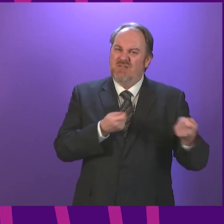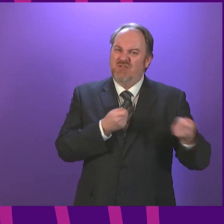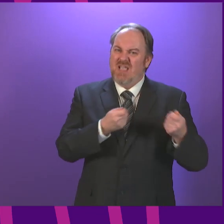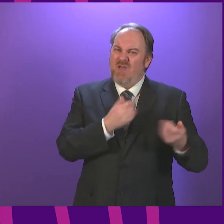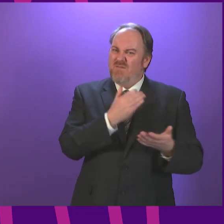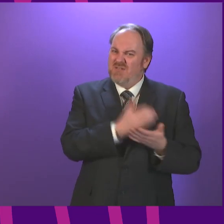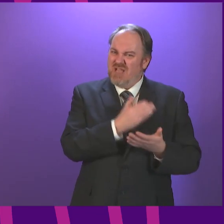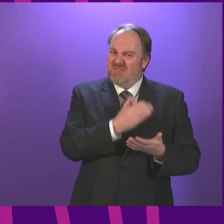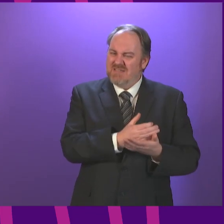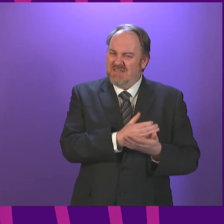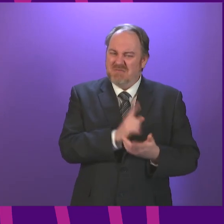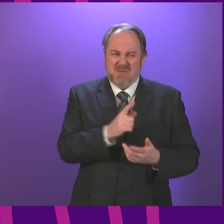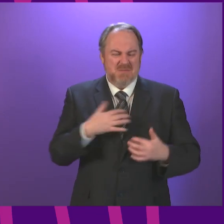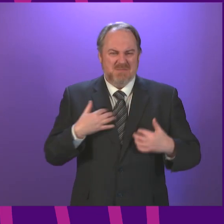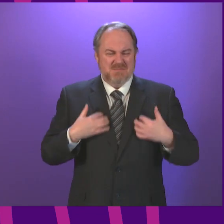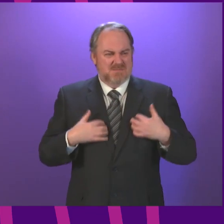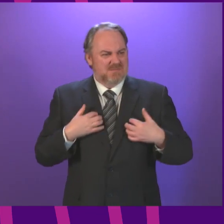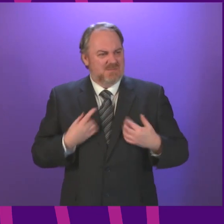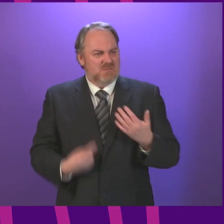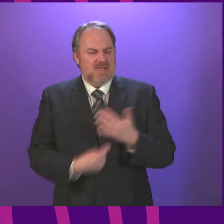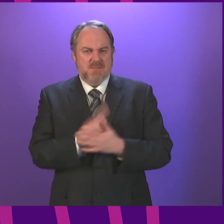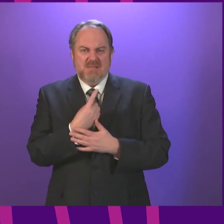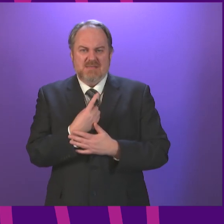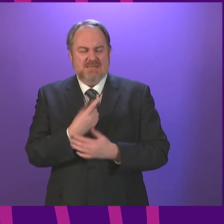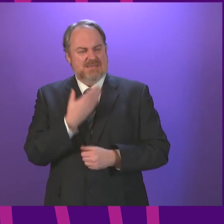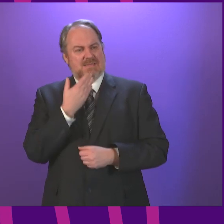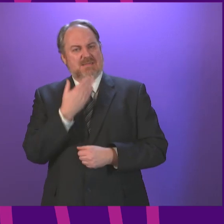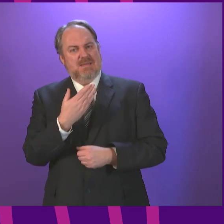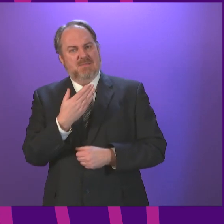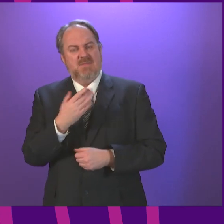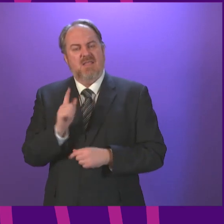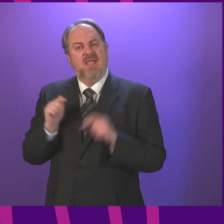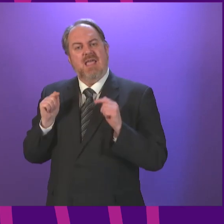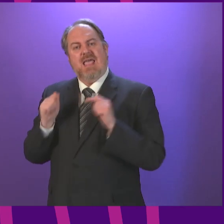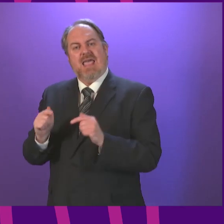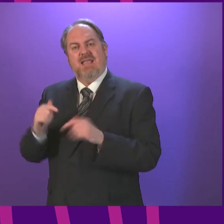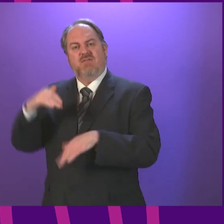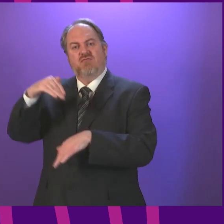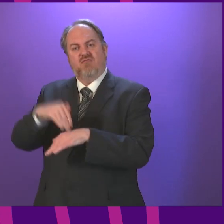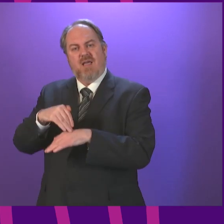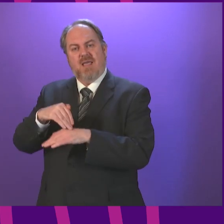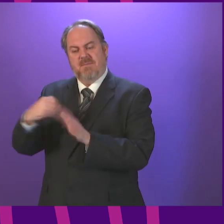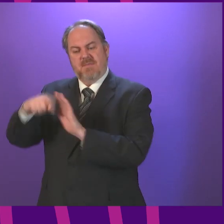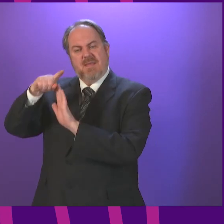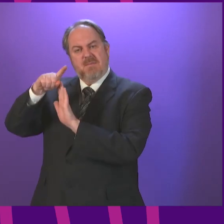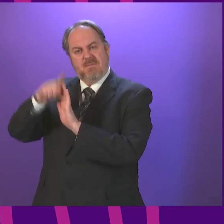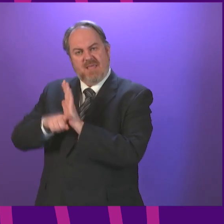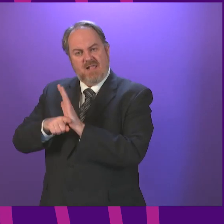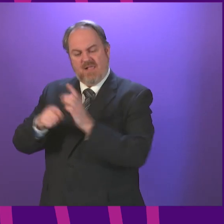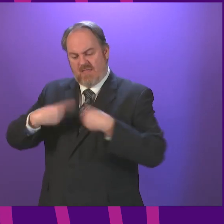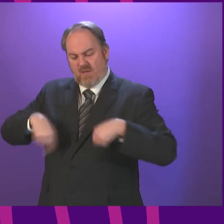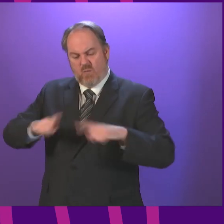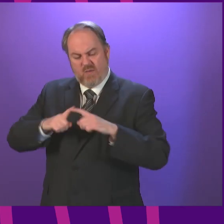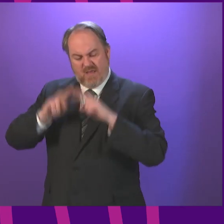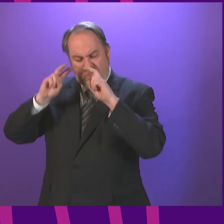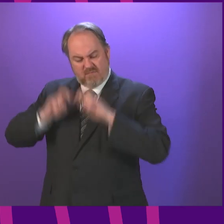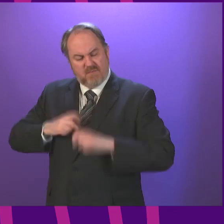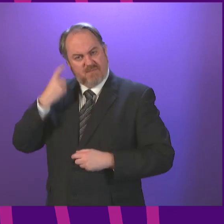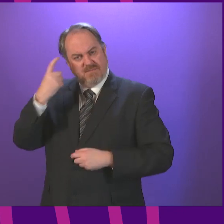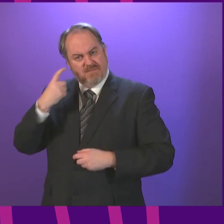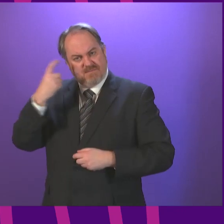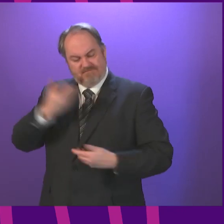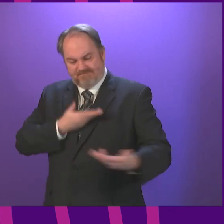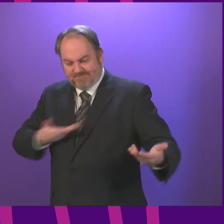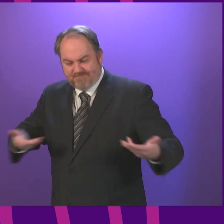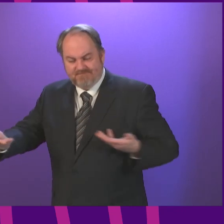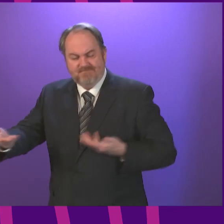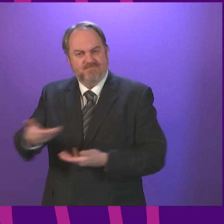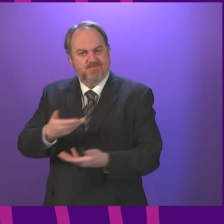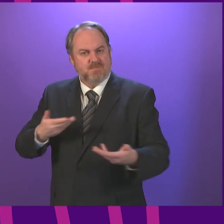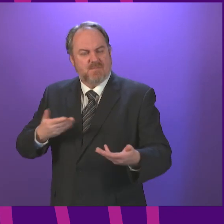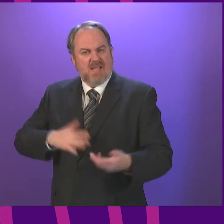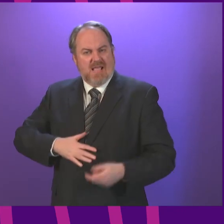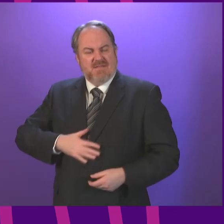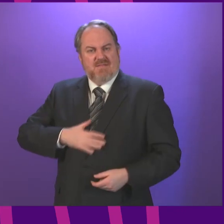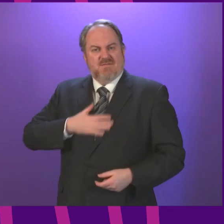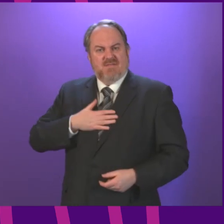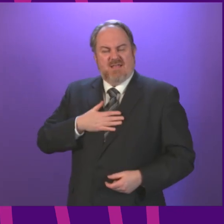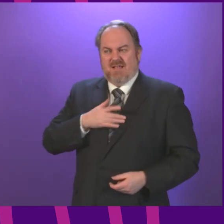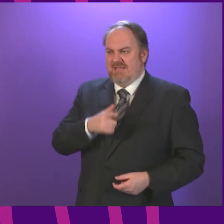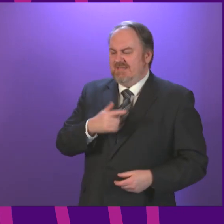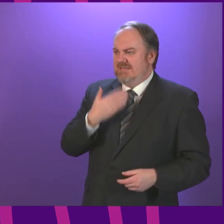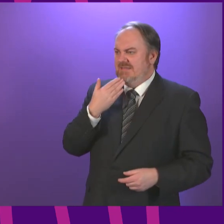The hate crime bill that Parliament is considering seems, in its present form, to be unleashing